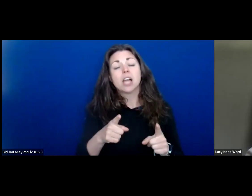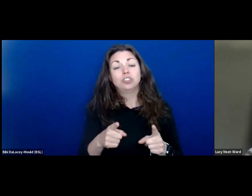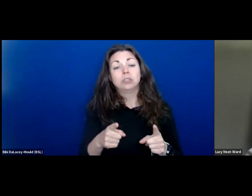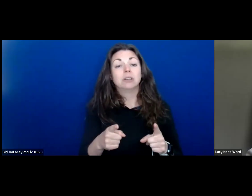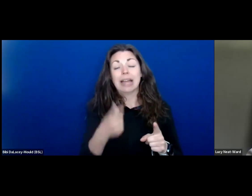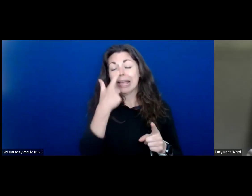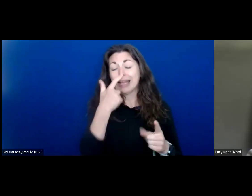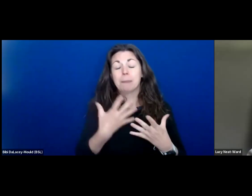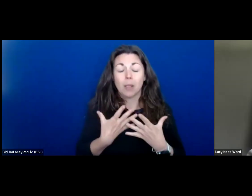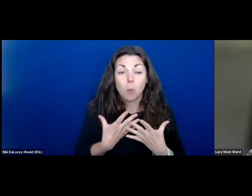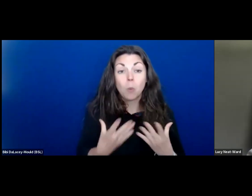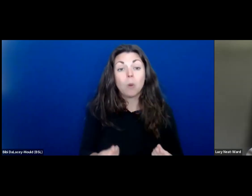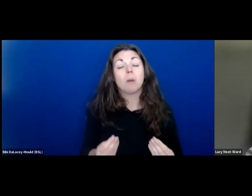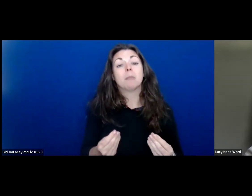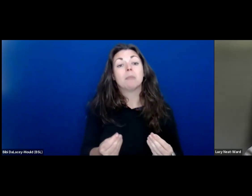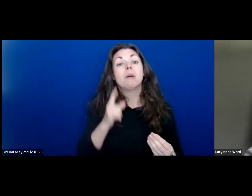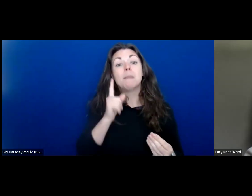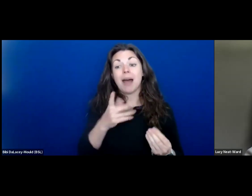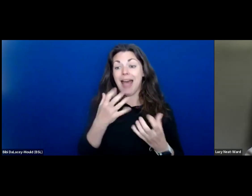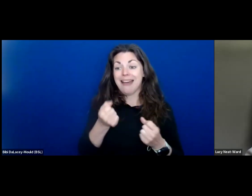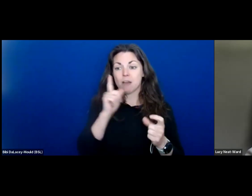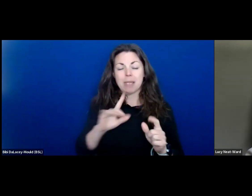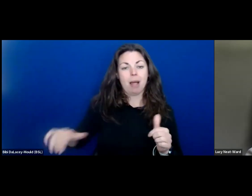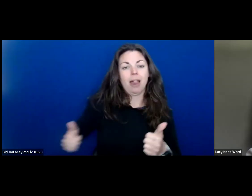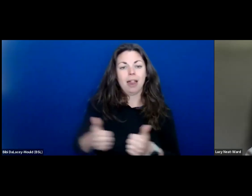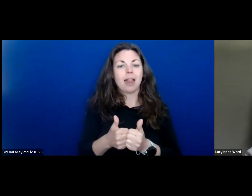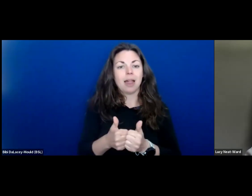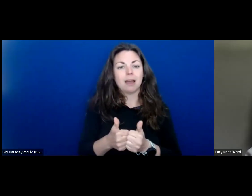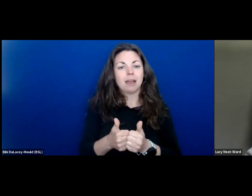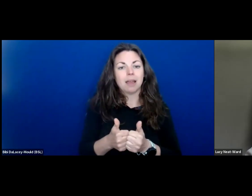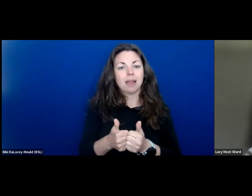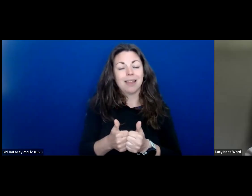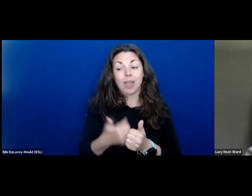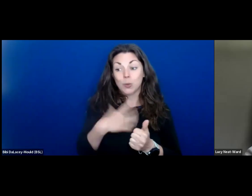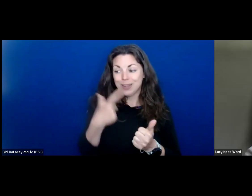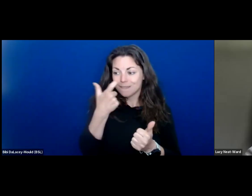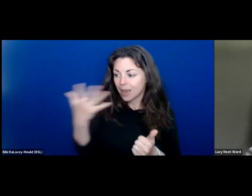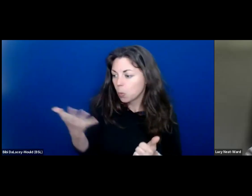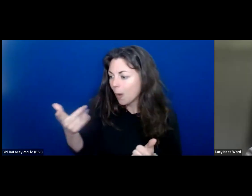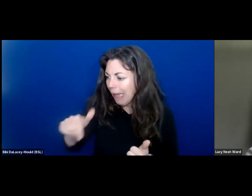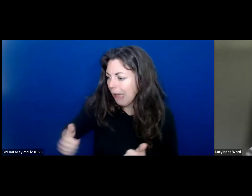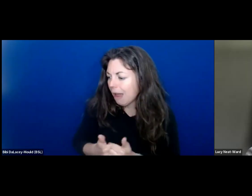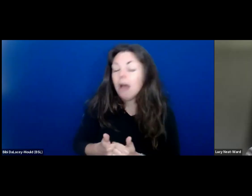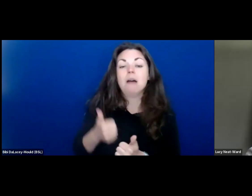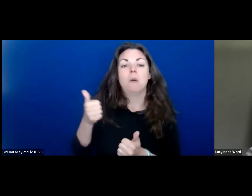who will stand by you. It's sometimes just a matter of finding those people. And although that can be difficult,